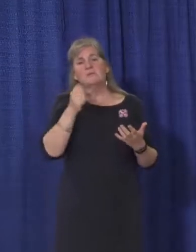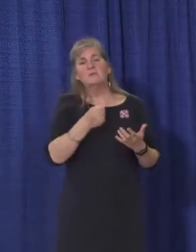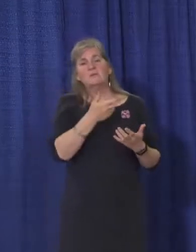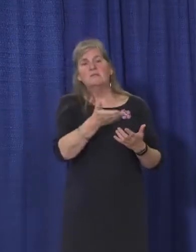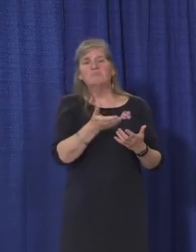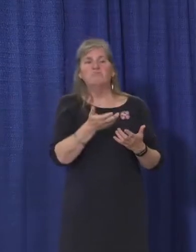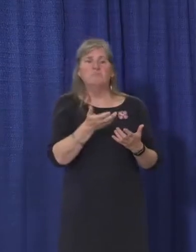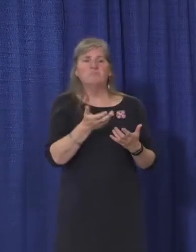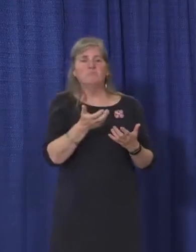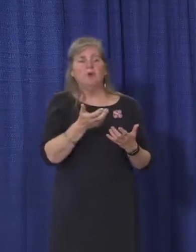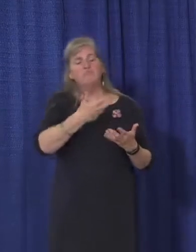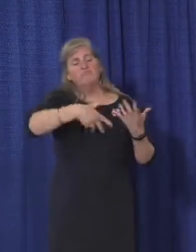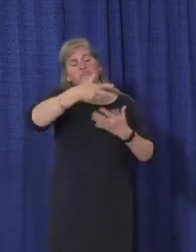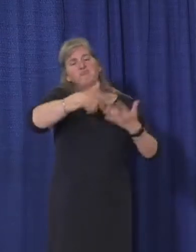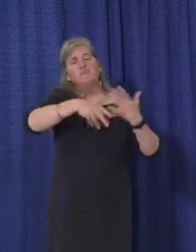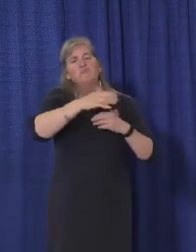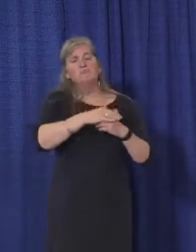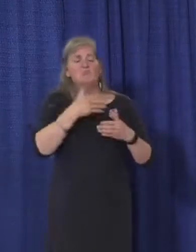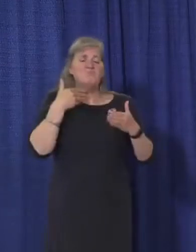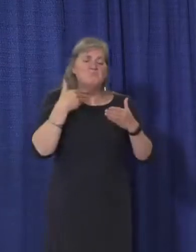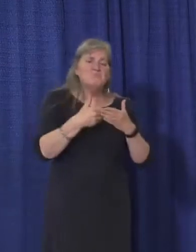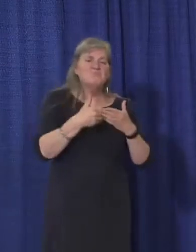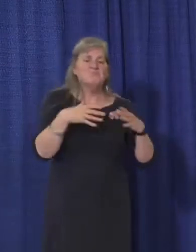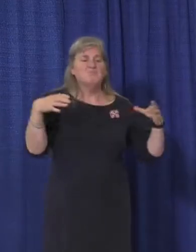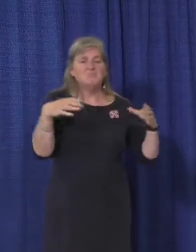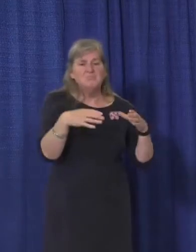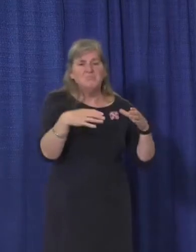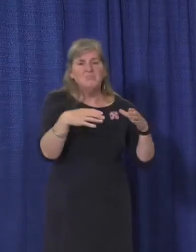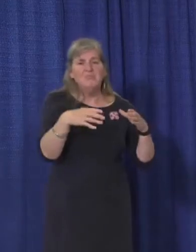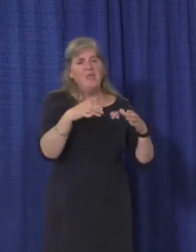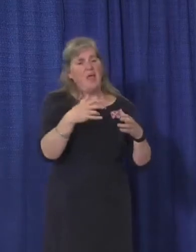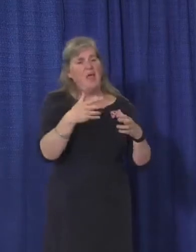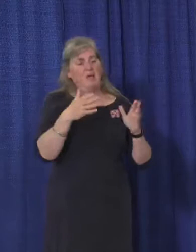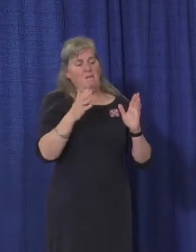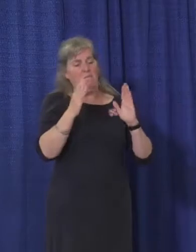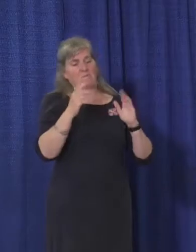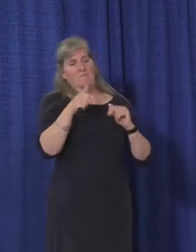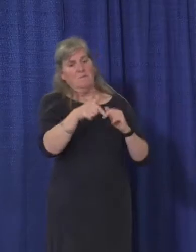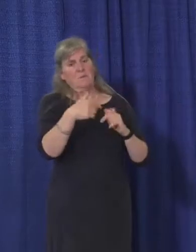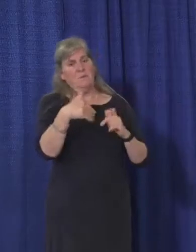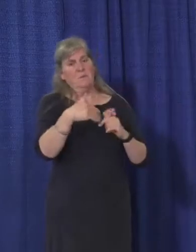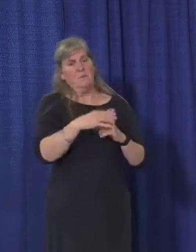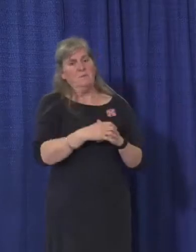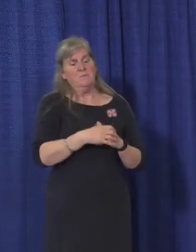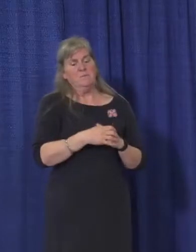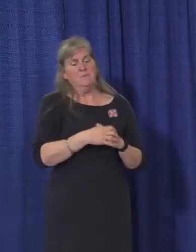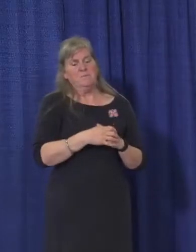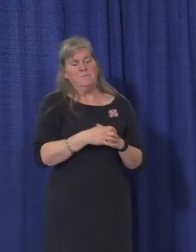experience to socialize closely and to gather.